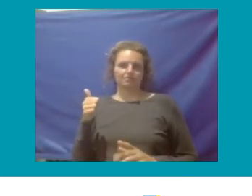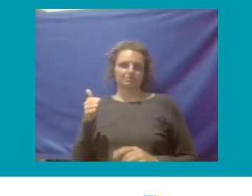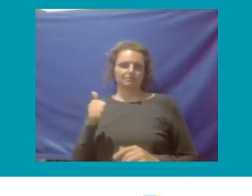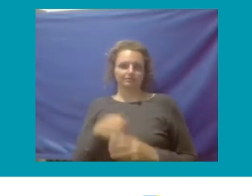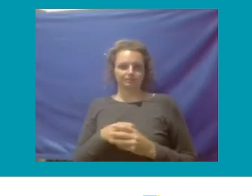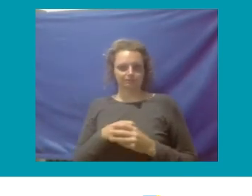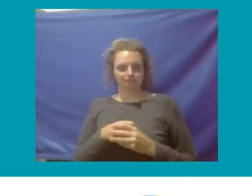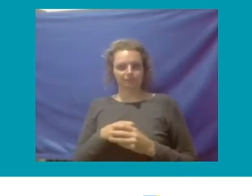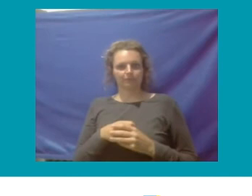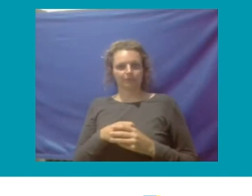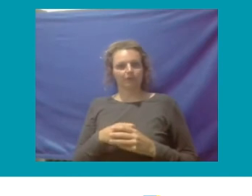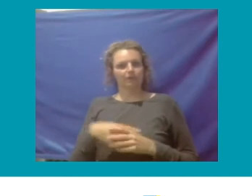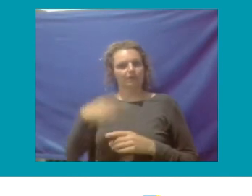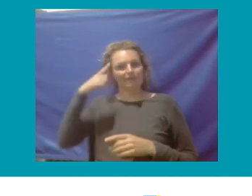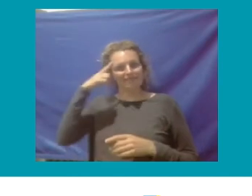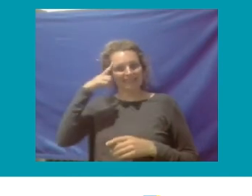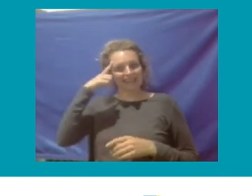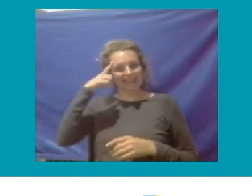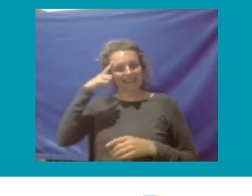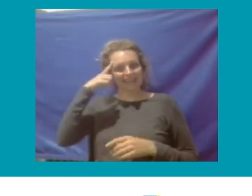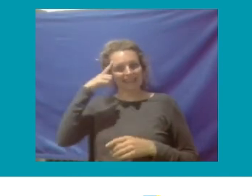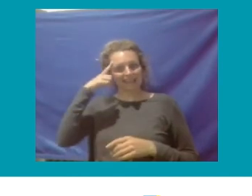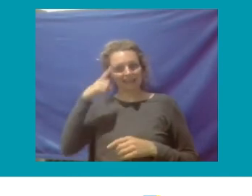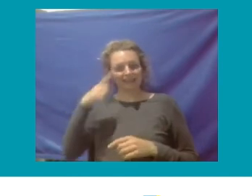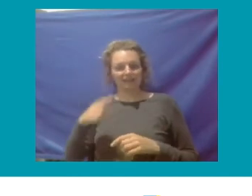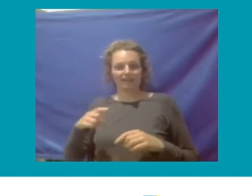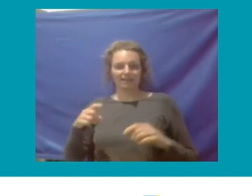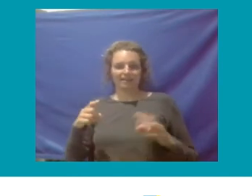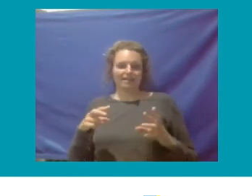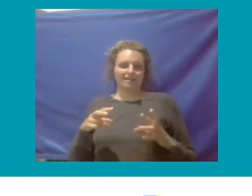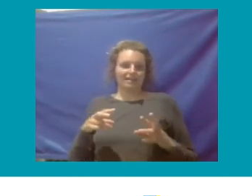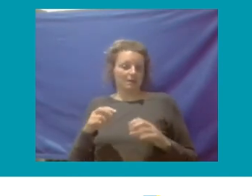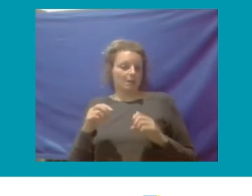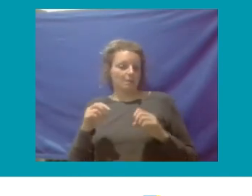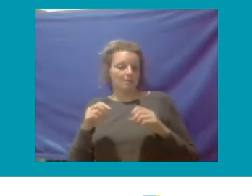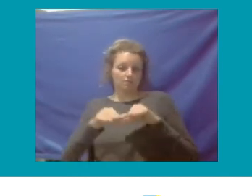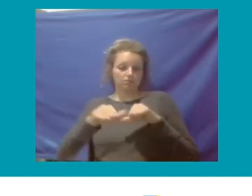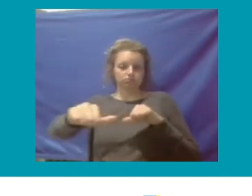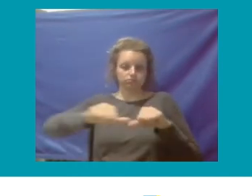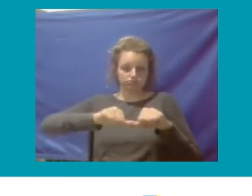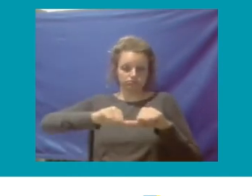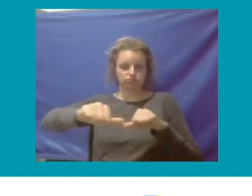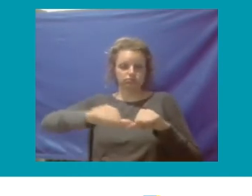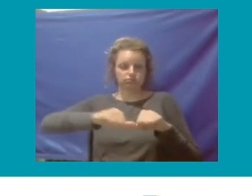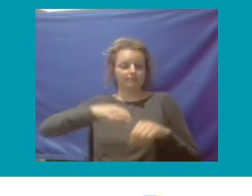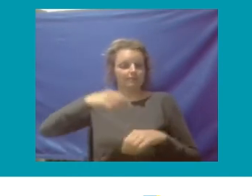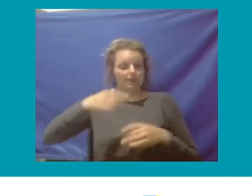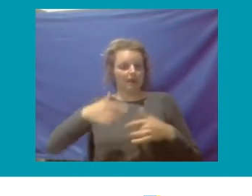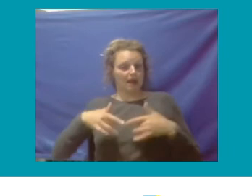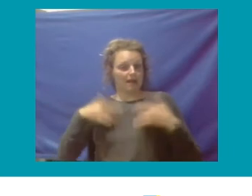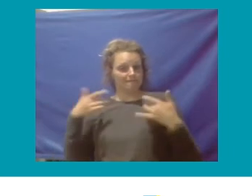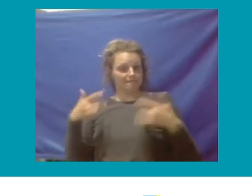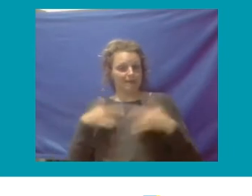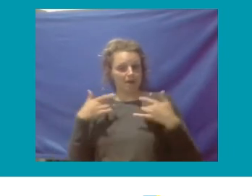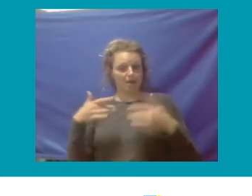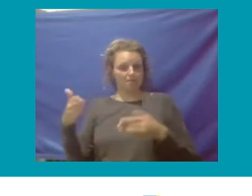I hope this isn't a knee jerk reaction to COVID. But I think it won't be long before those organisations who aren't